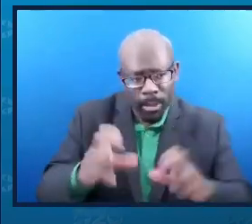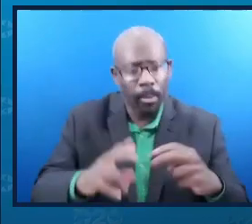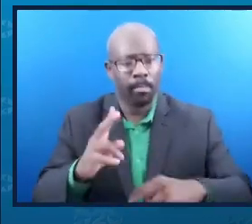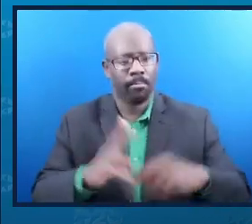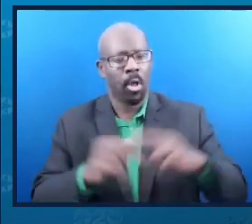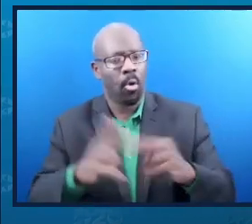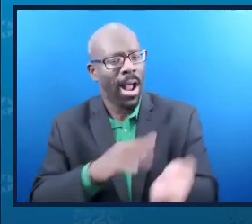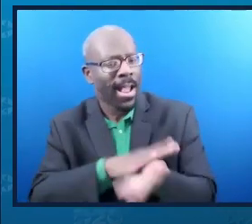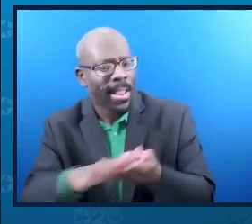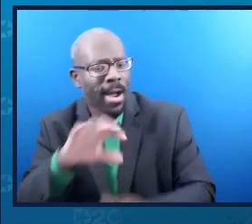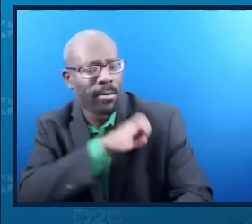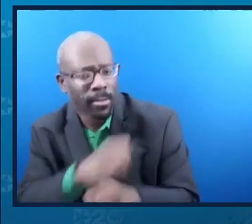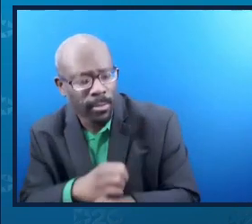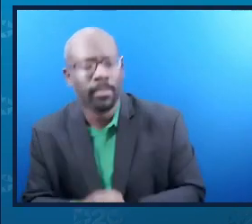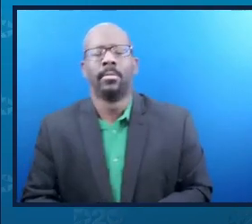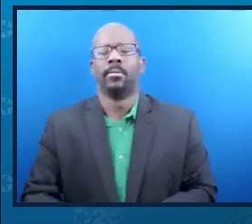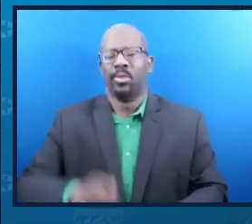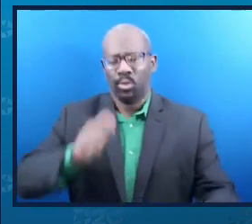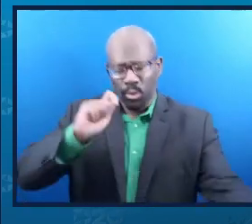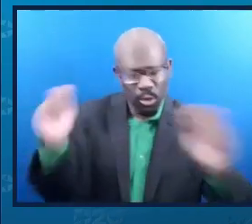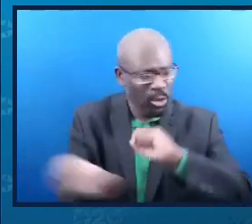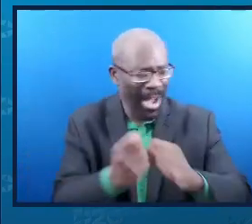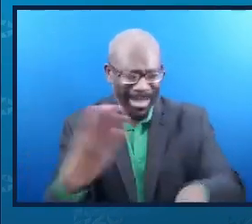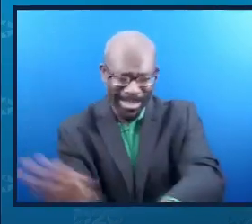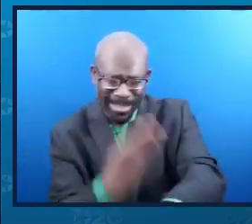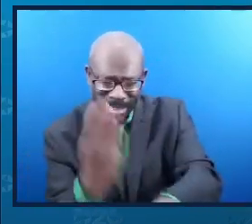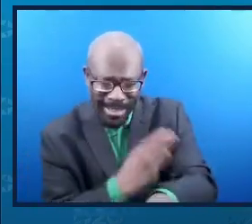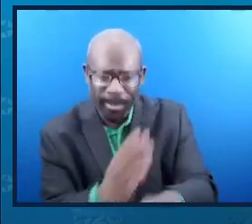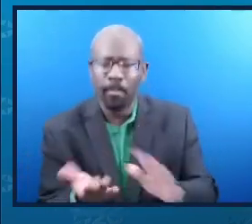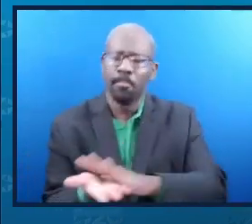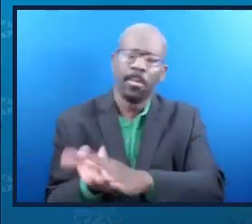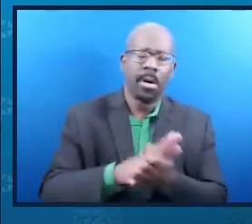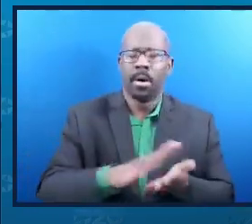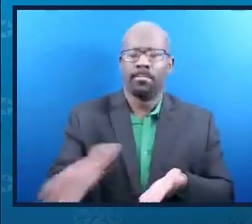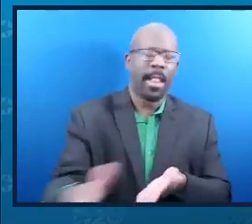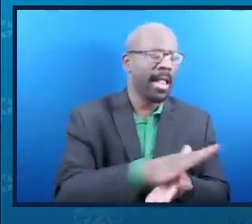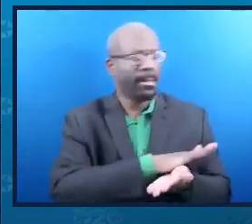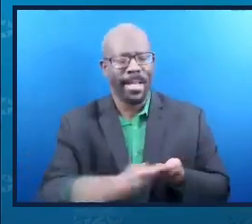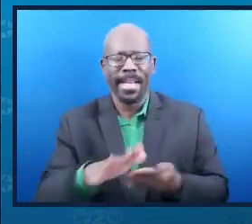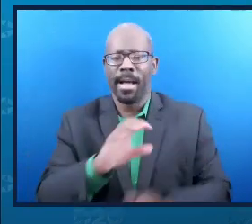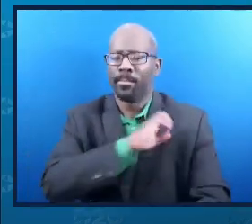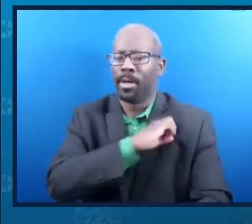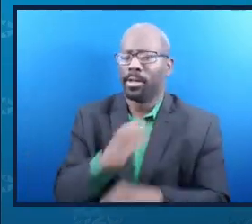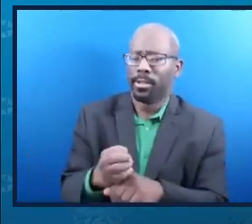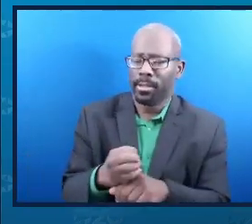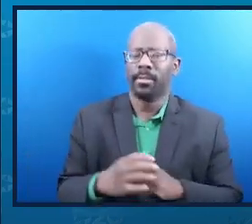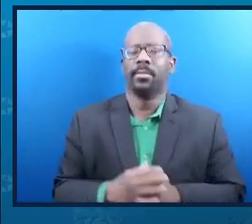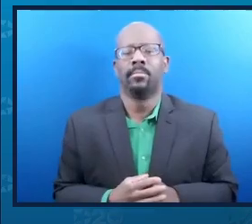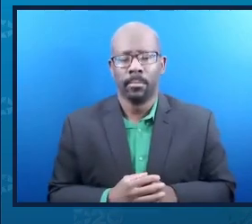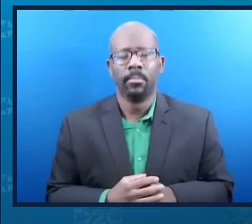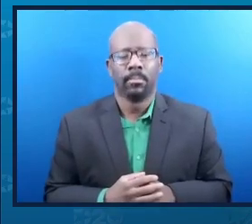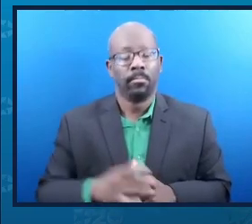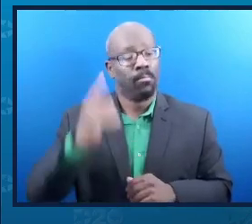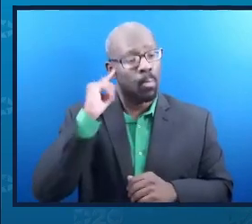INFRASTRUCTURE, UPGRADE MILLIONS OF BUILDING, INVEST IN MICROMOBILITY AND PROCISION